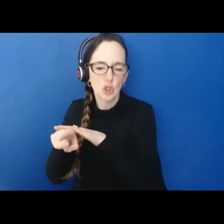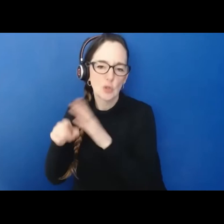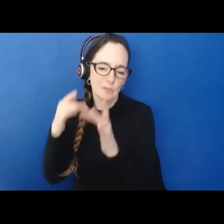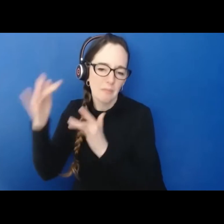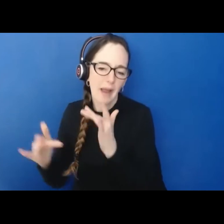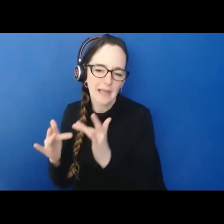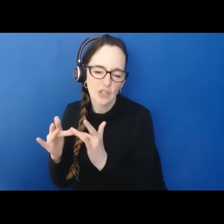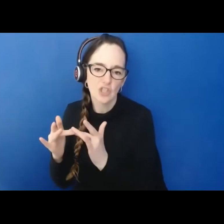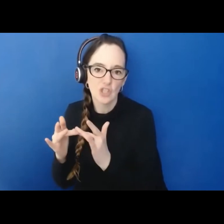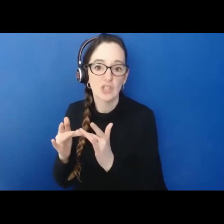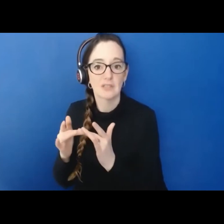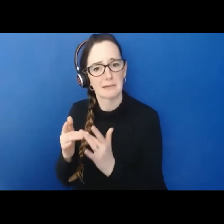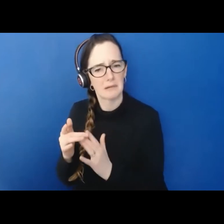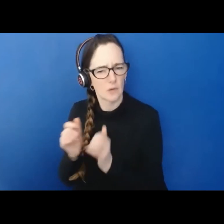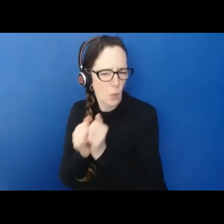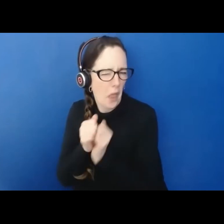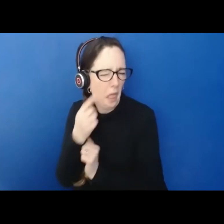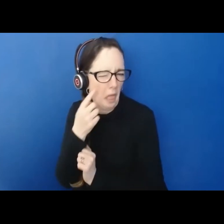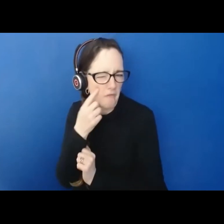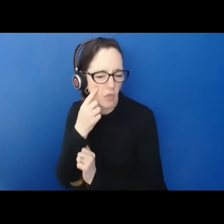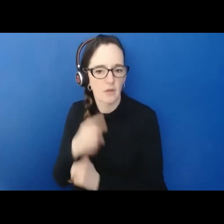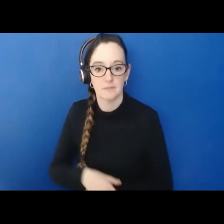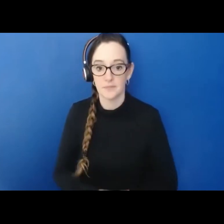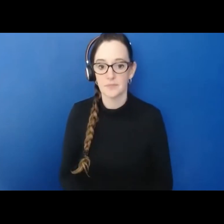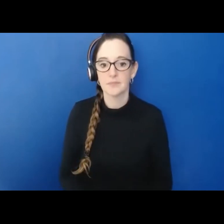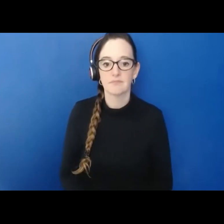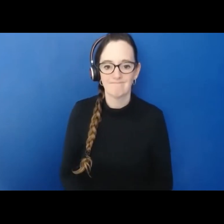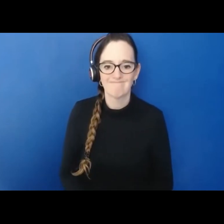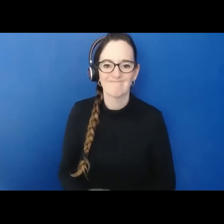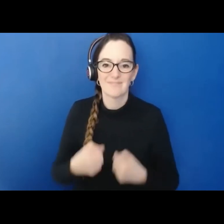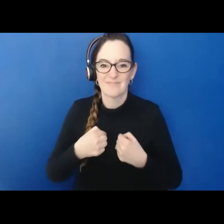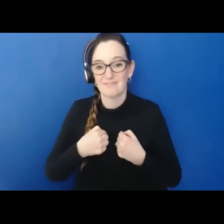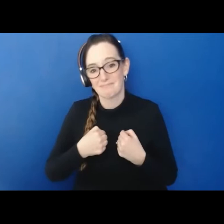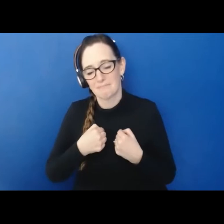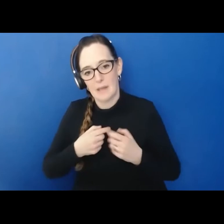have been raised in the programme in a piece of writing over the coming months.